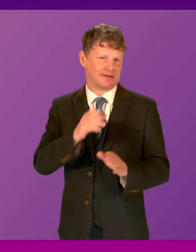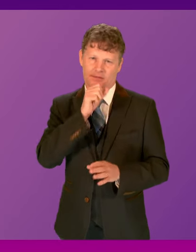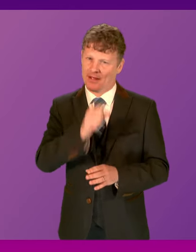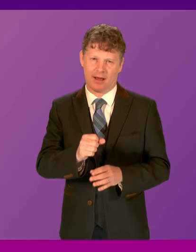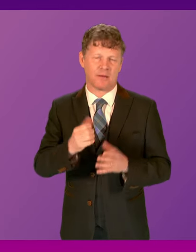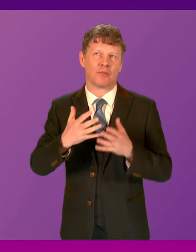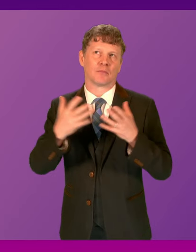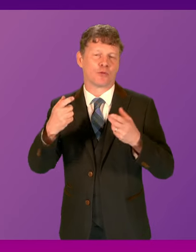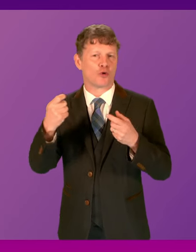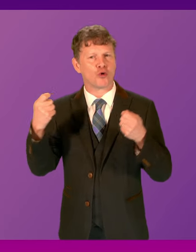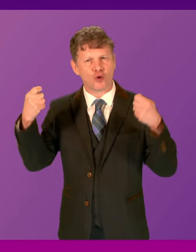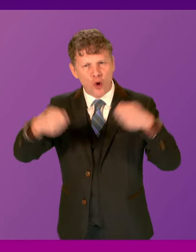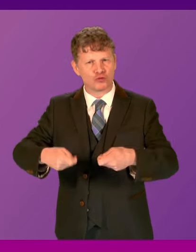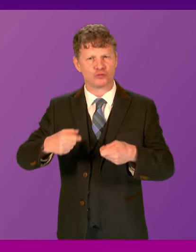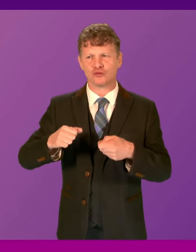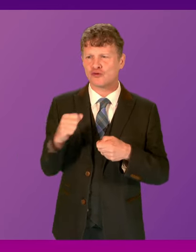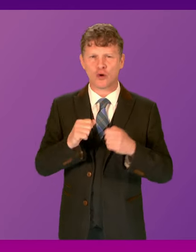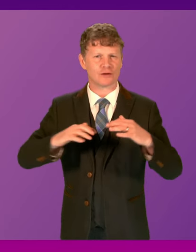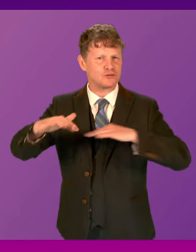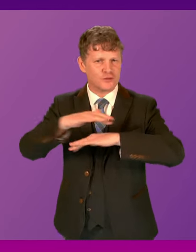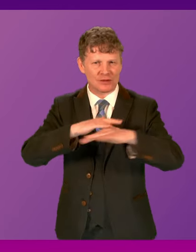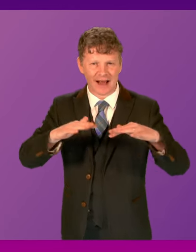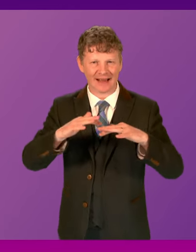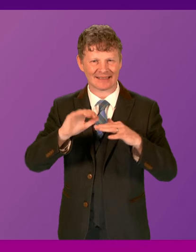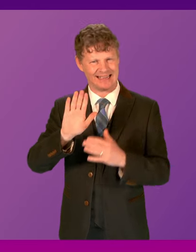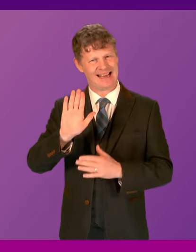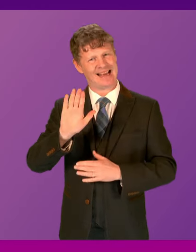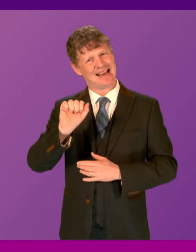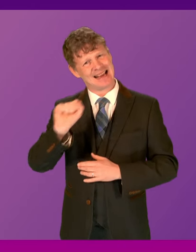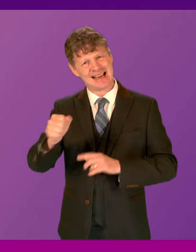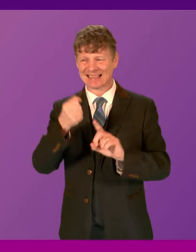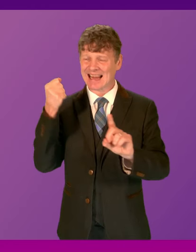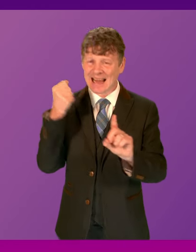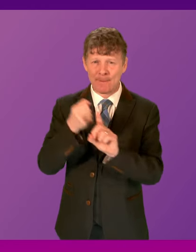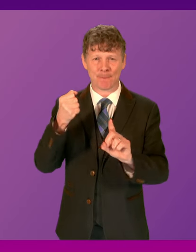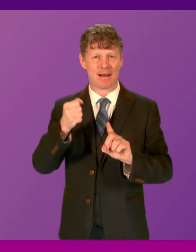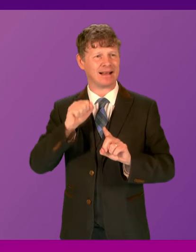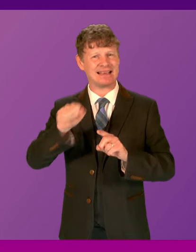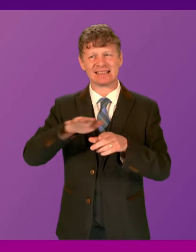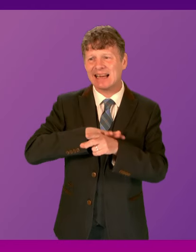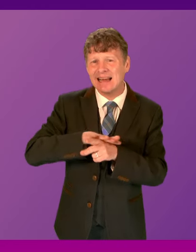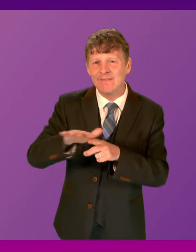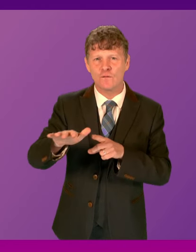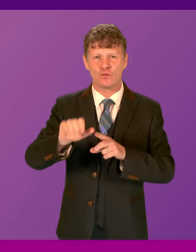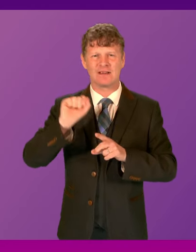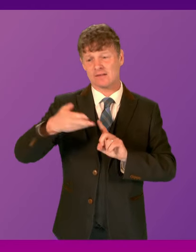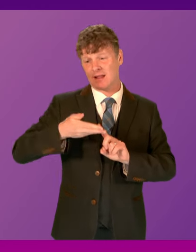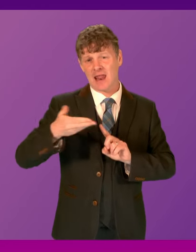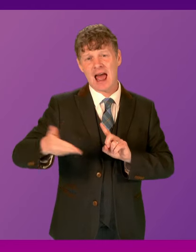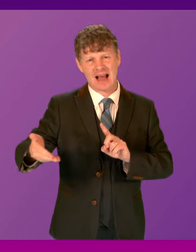to Scottish society. However, his impact, influence and legacy go far beyond Scotland,